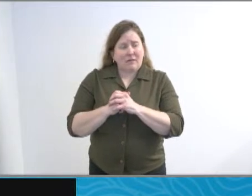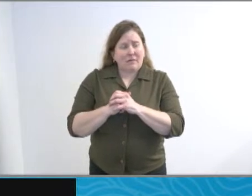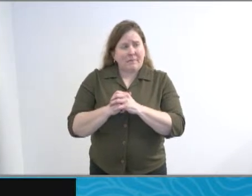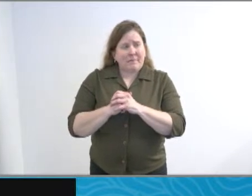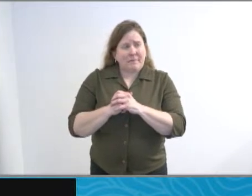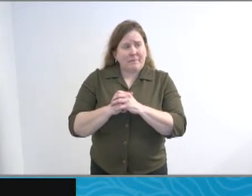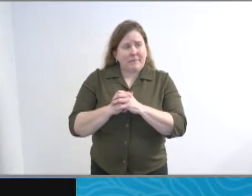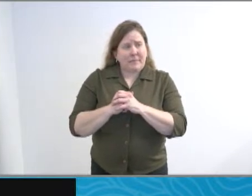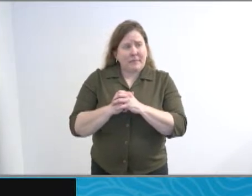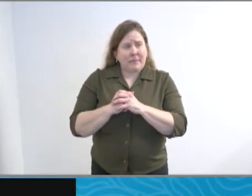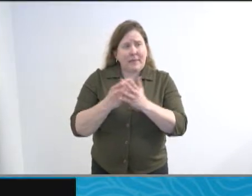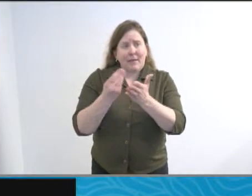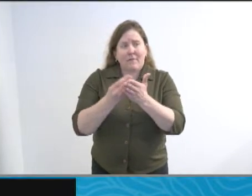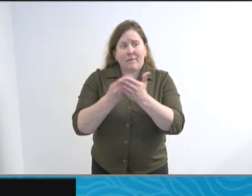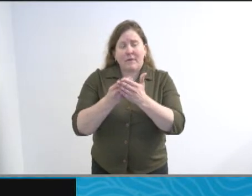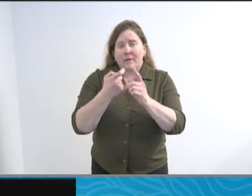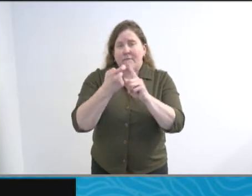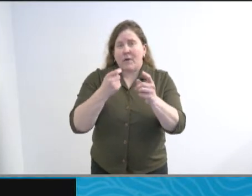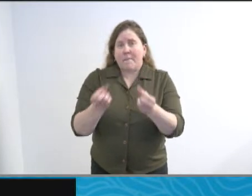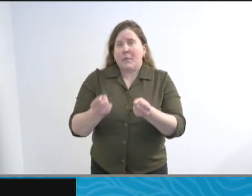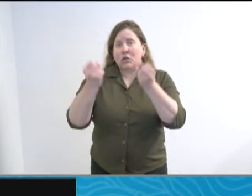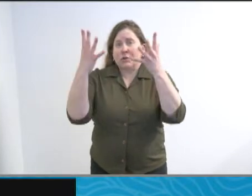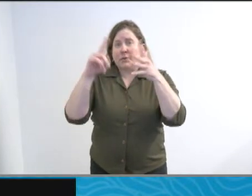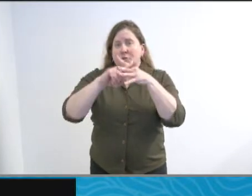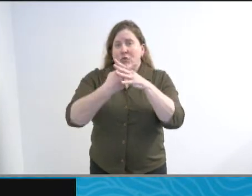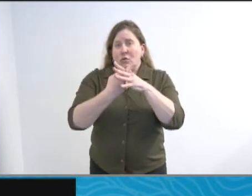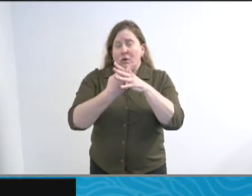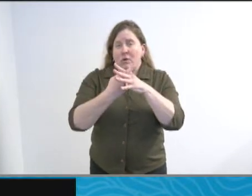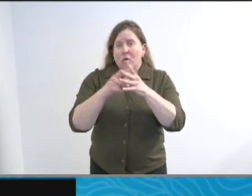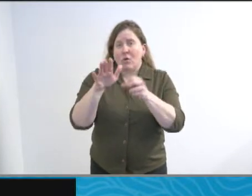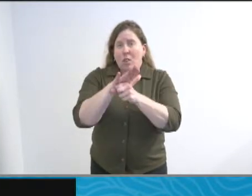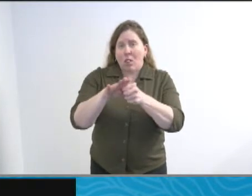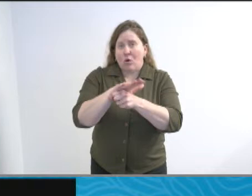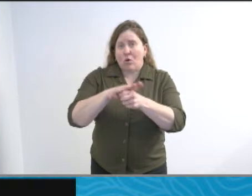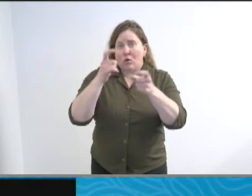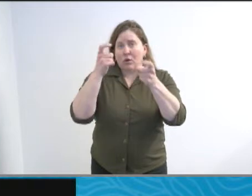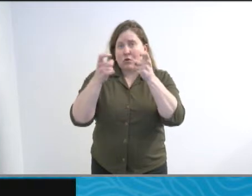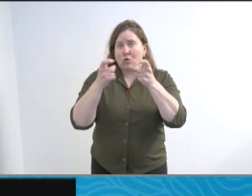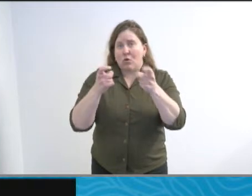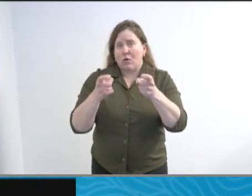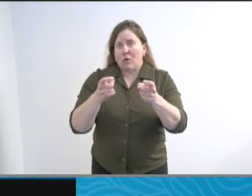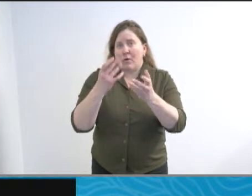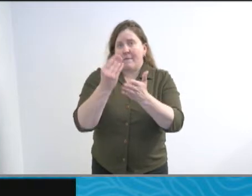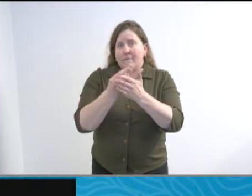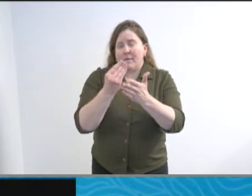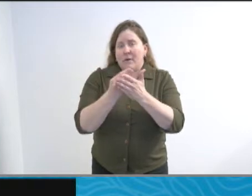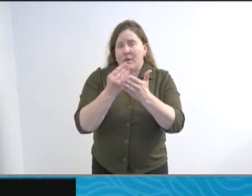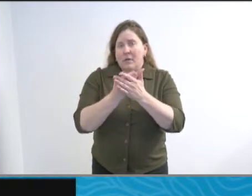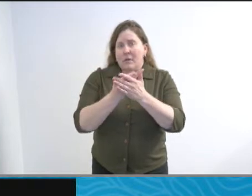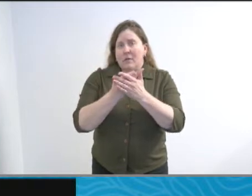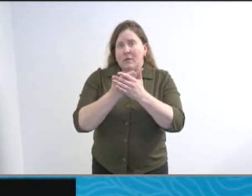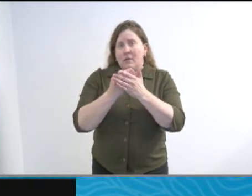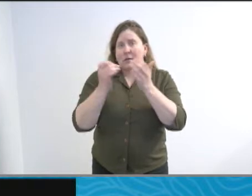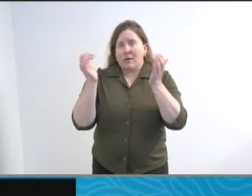from multiple sources, you've got local control funding, you've got emergency relief funds,